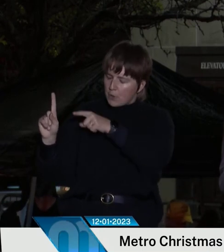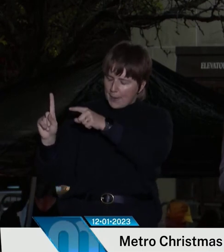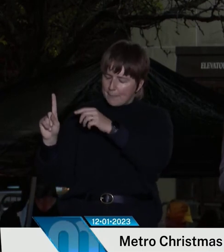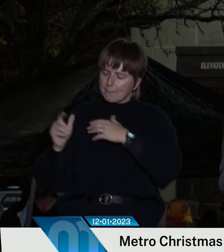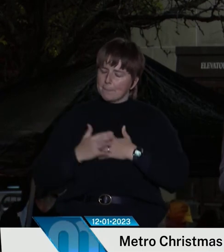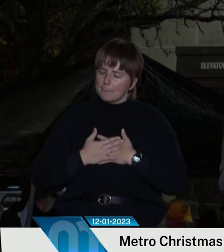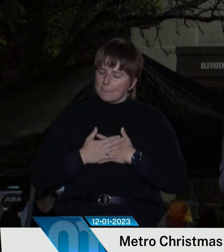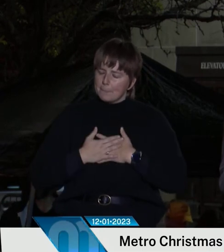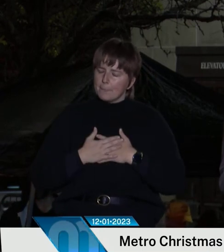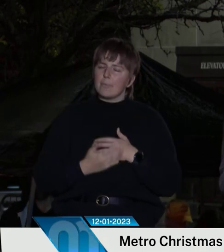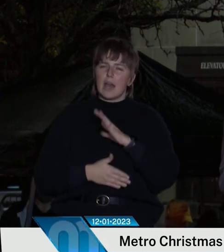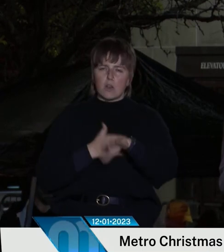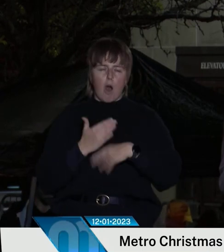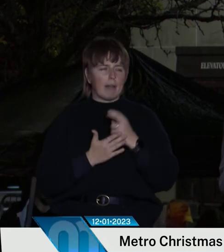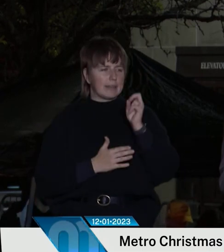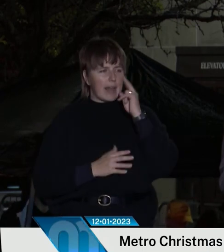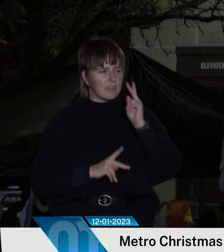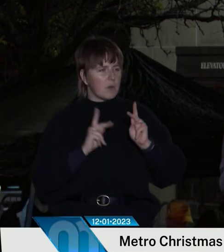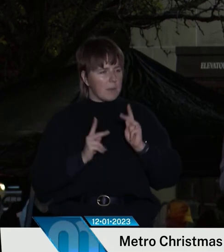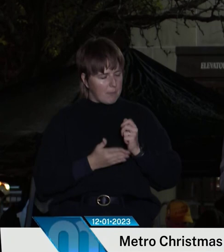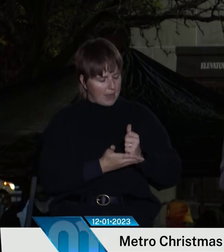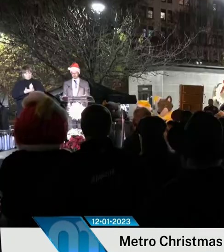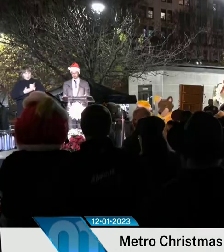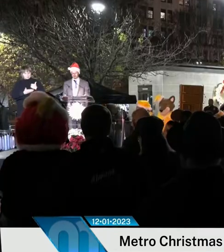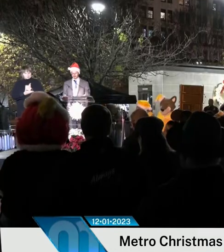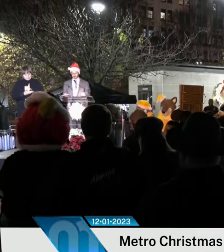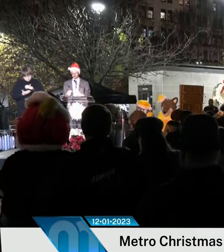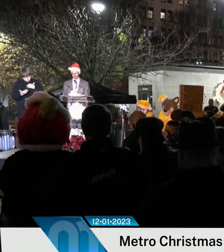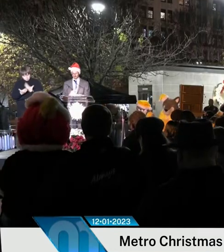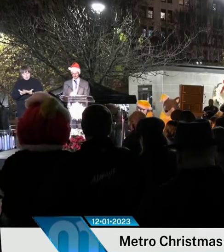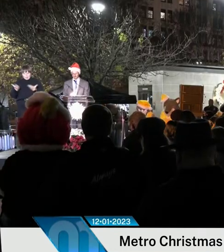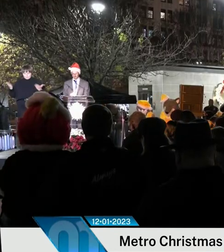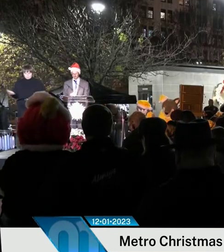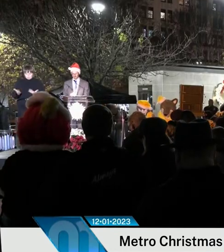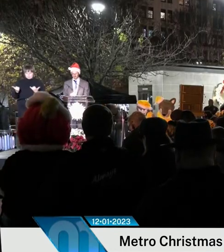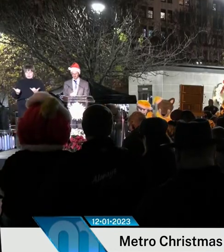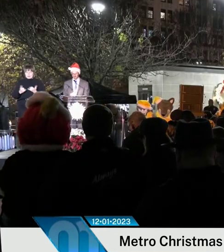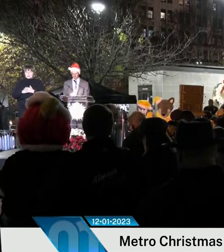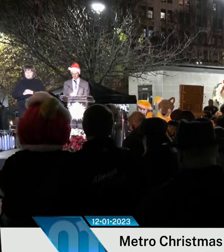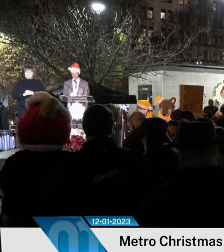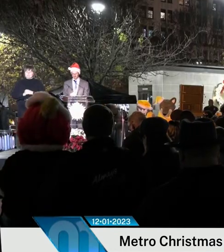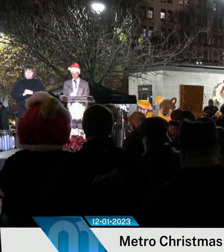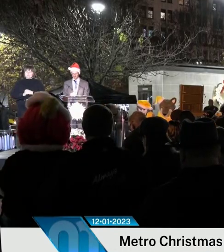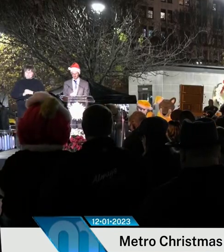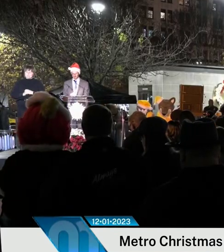RECOGNITION OF THE NASHVILLIANS, THAT WE REMEMBER THAT HAVE